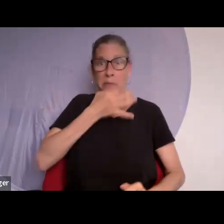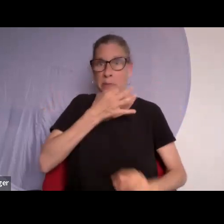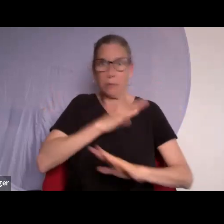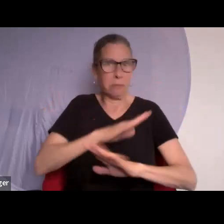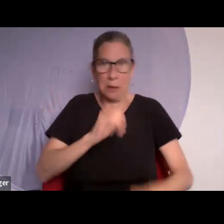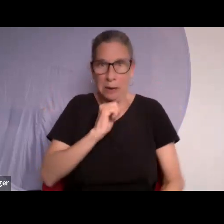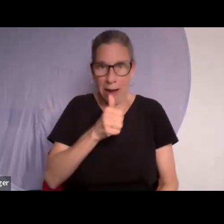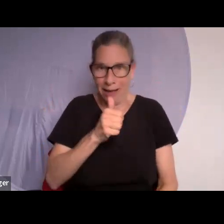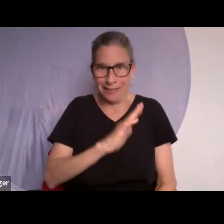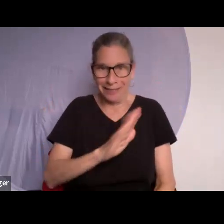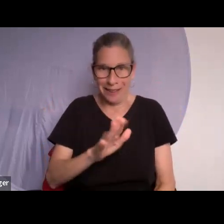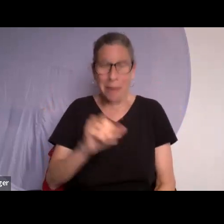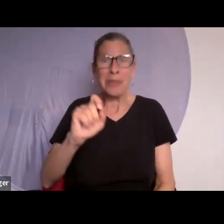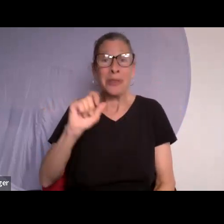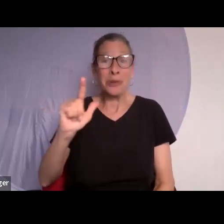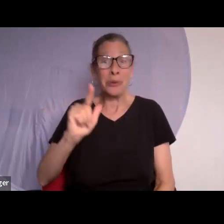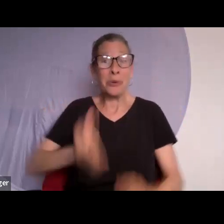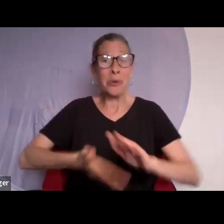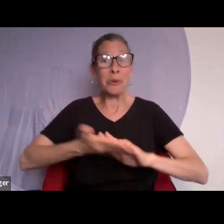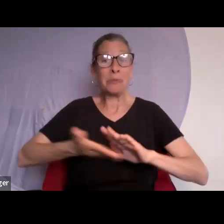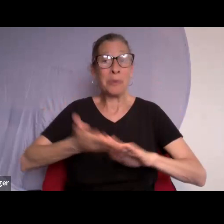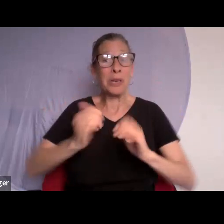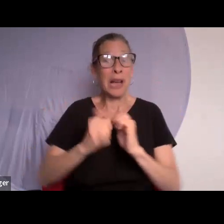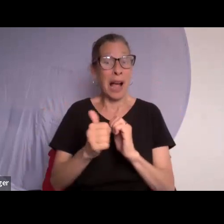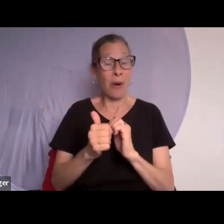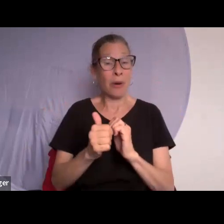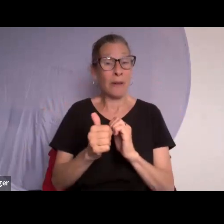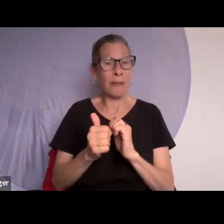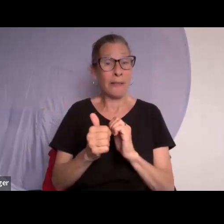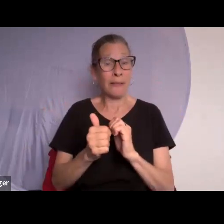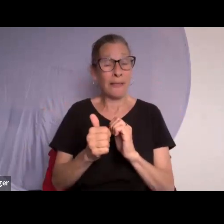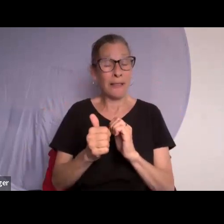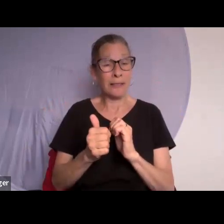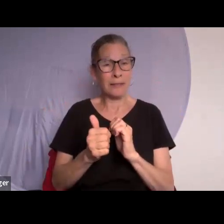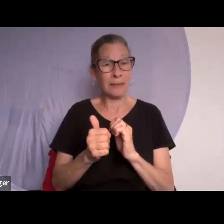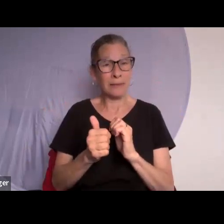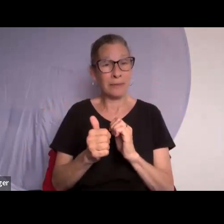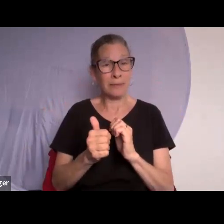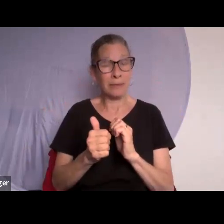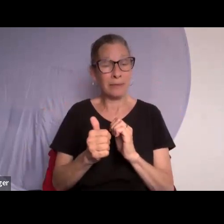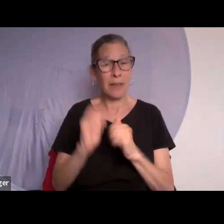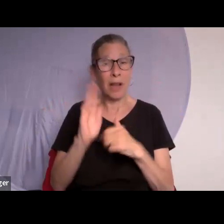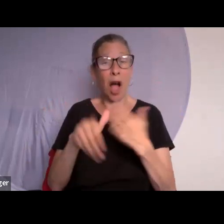way that tool works primarily is to on all aspects, of course